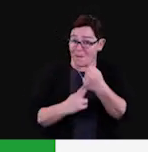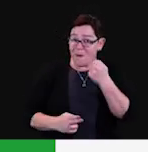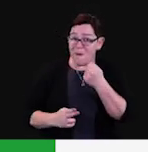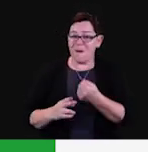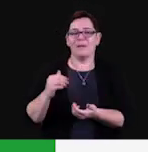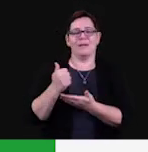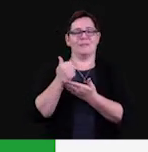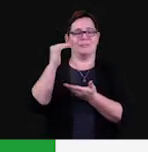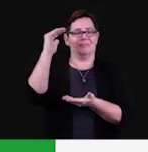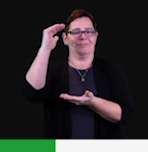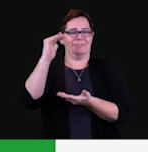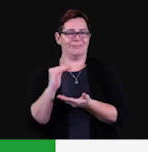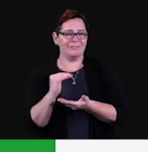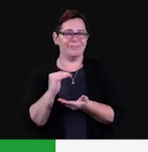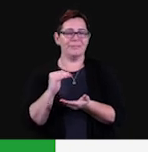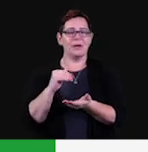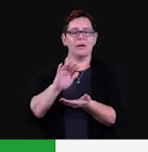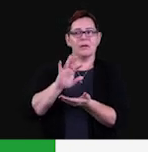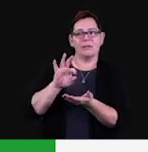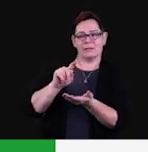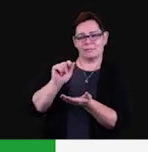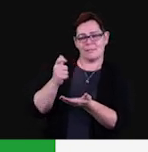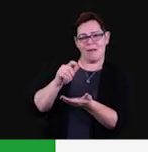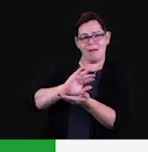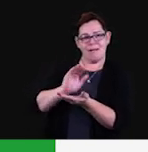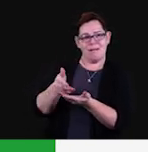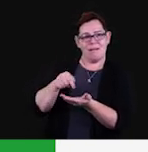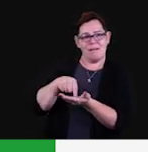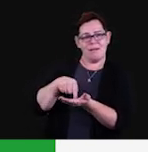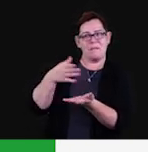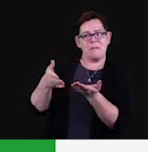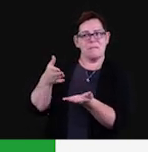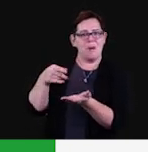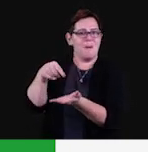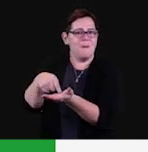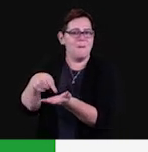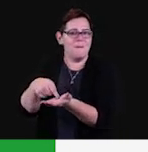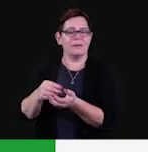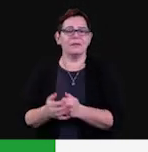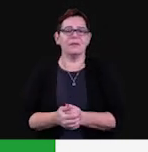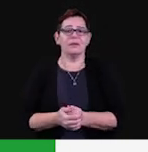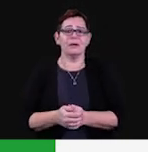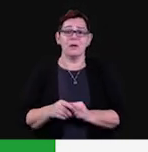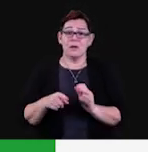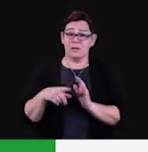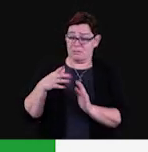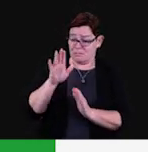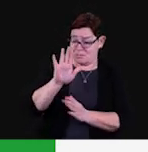Once your amount of tax payable has been reduced to zero, the remaining balance of: